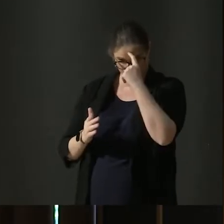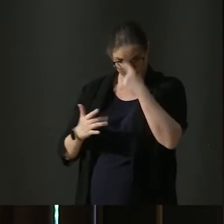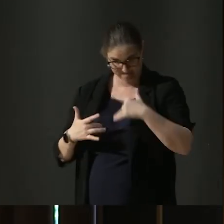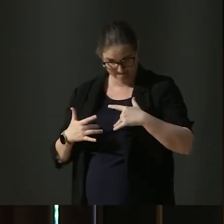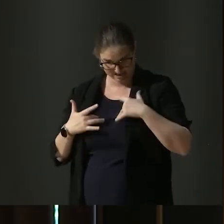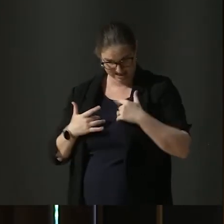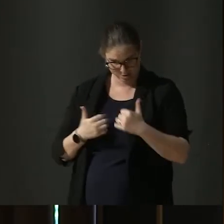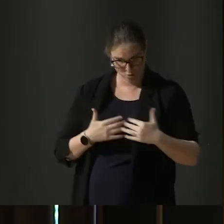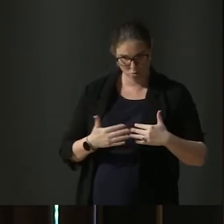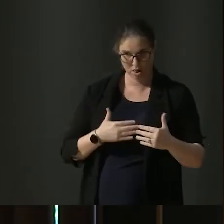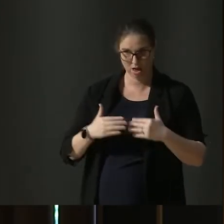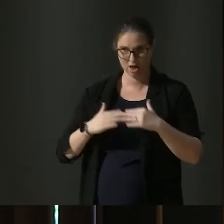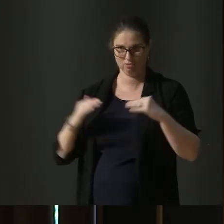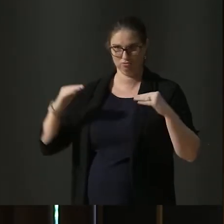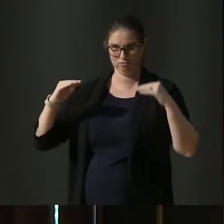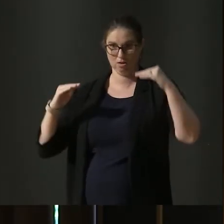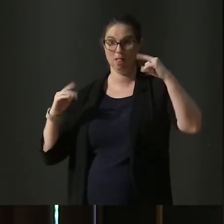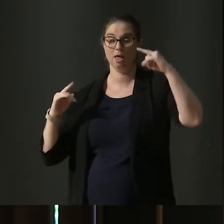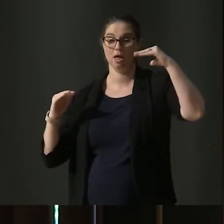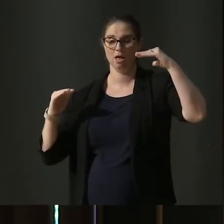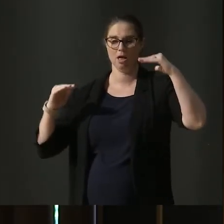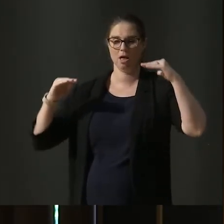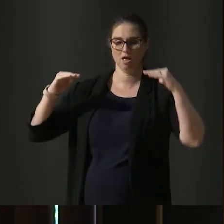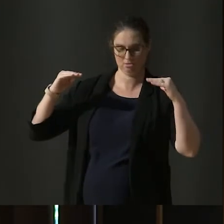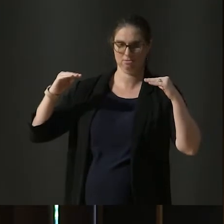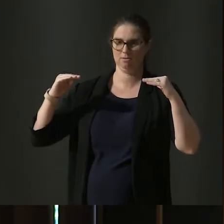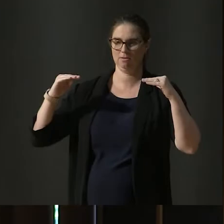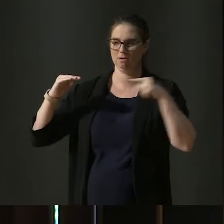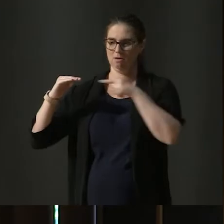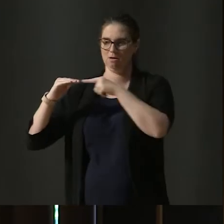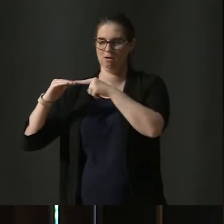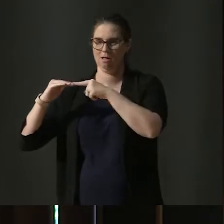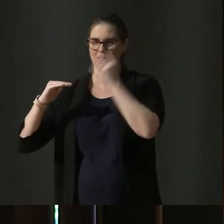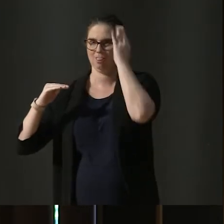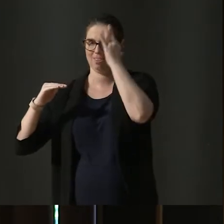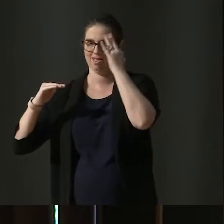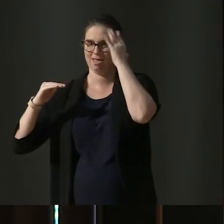as feelings go down thinking is able to come back up again.